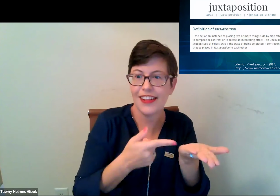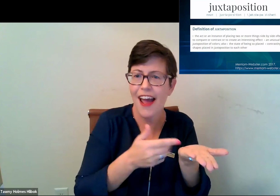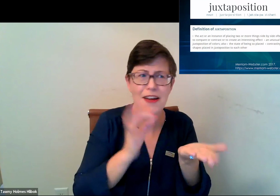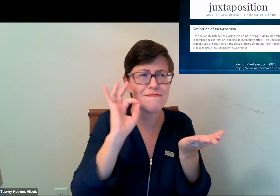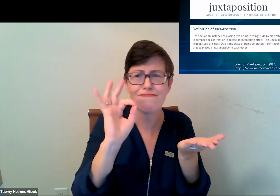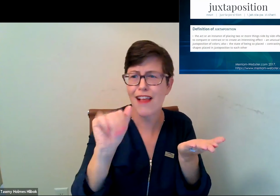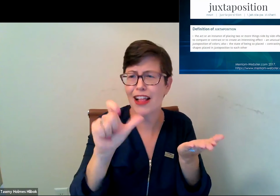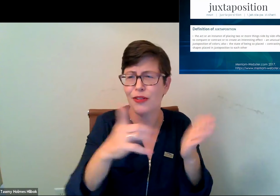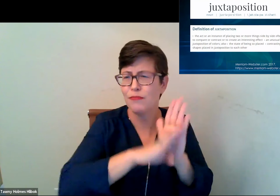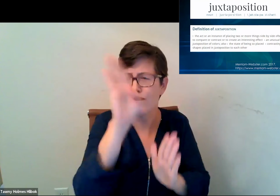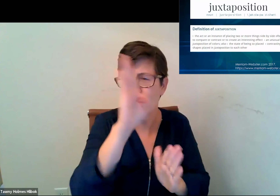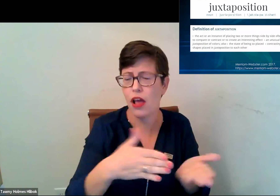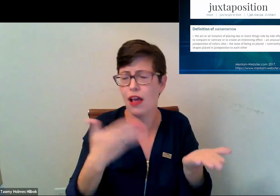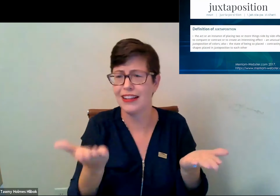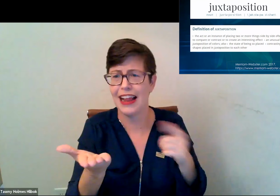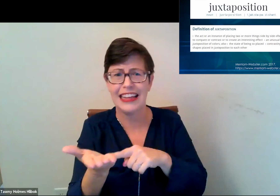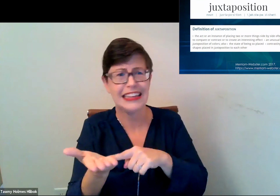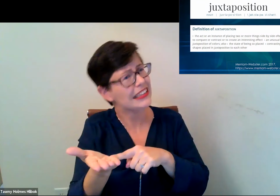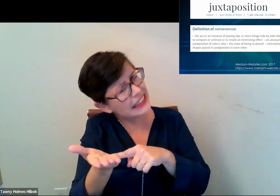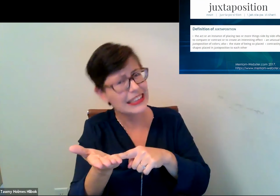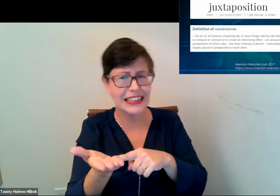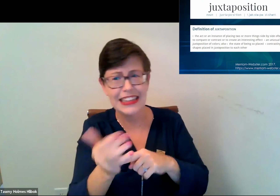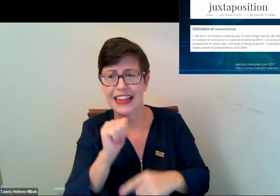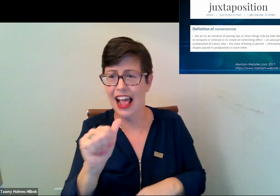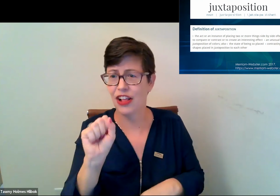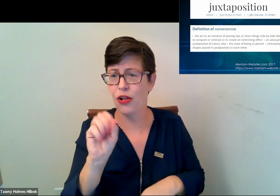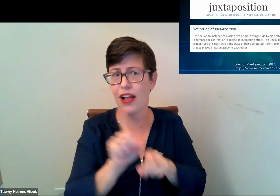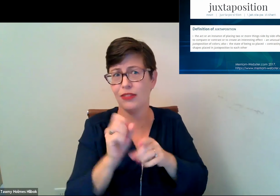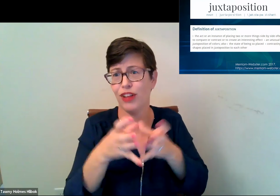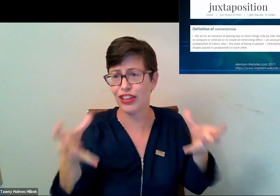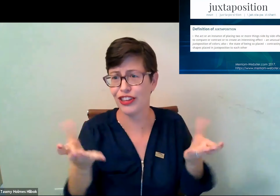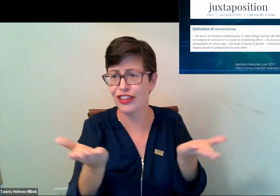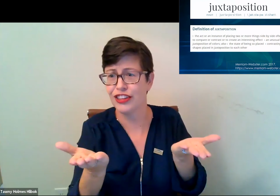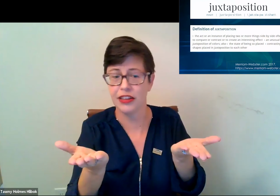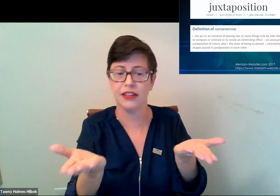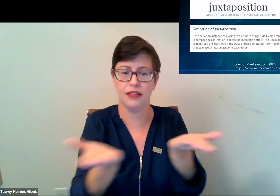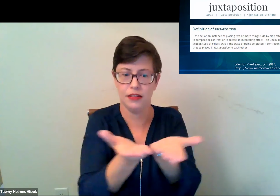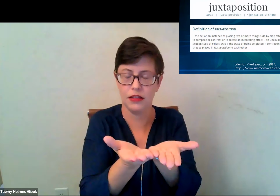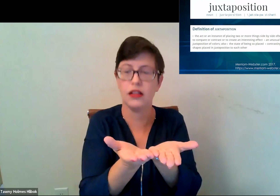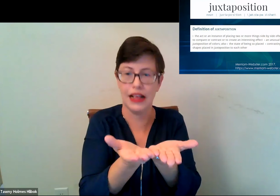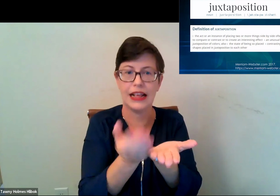to talk a little further about how, on one hand. Things can be going beautifully really launching in terms of asl and the way it's